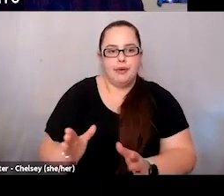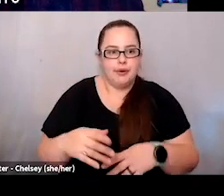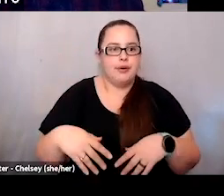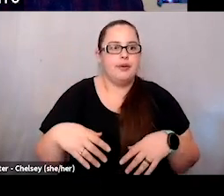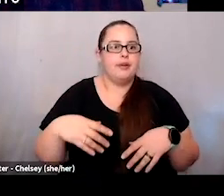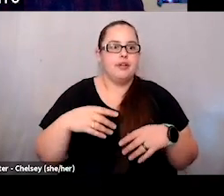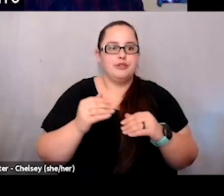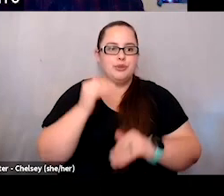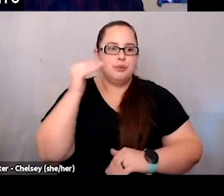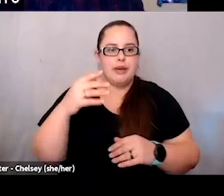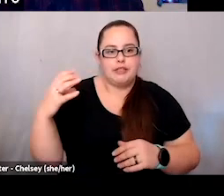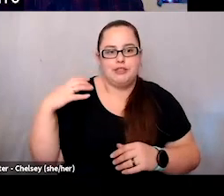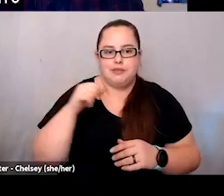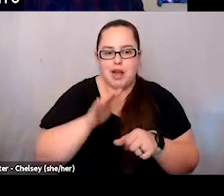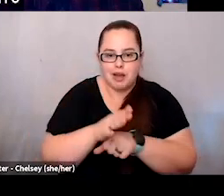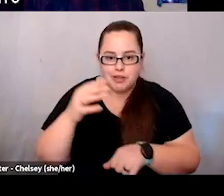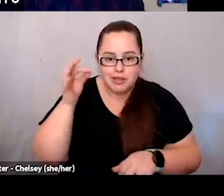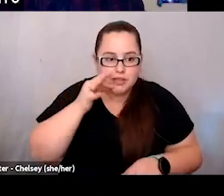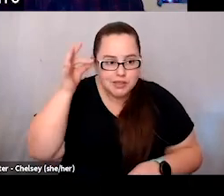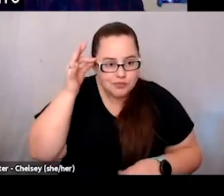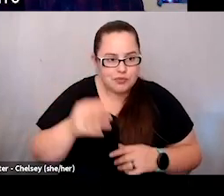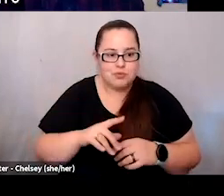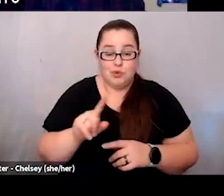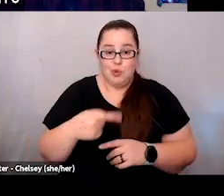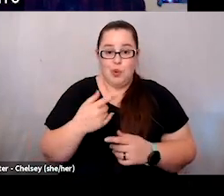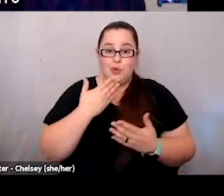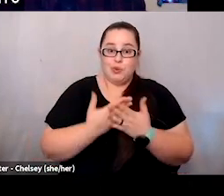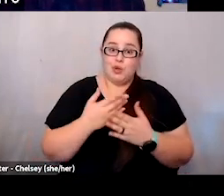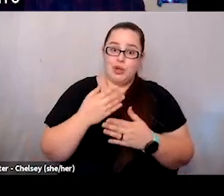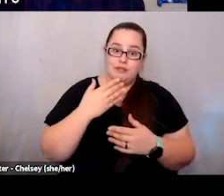Indians, you're an Indian giver, too many chiefs, not enough Indians. The only good